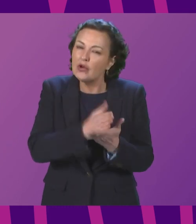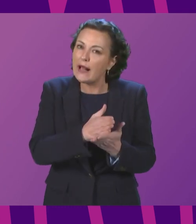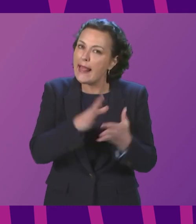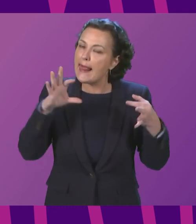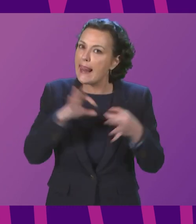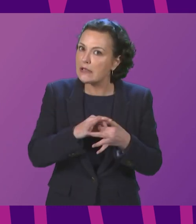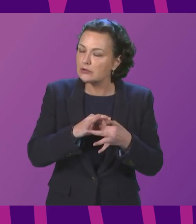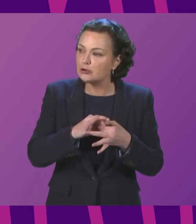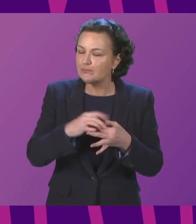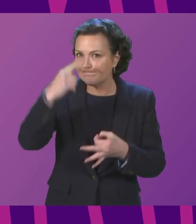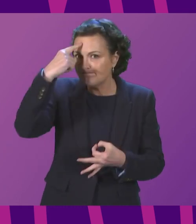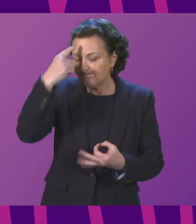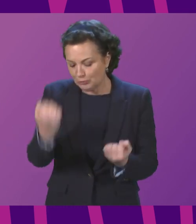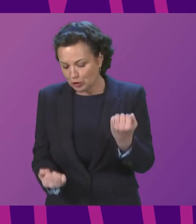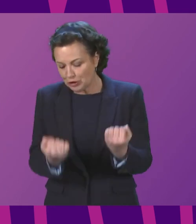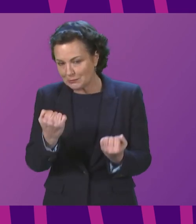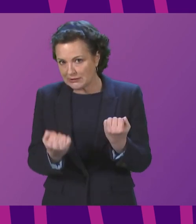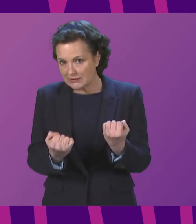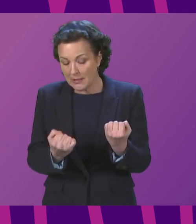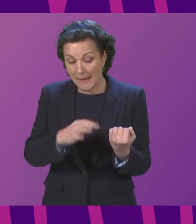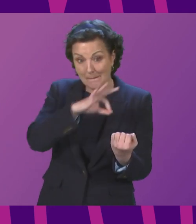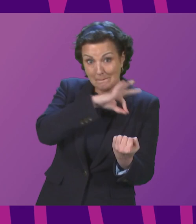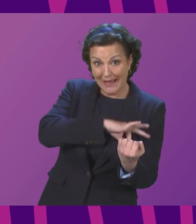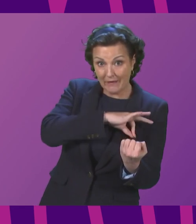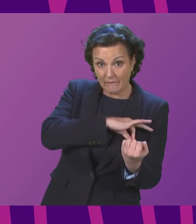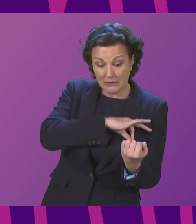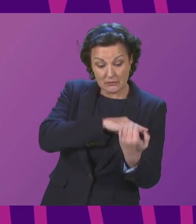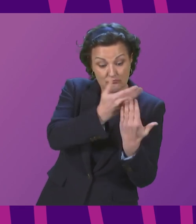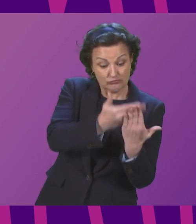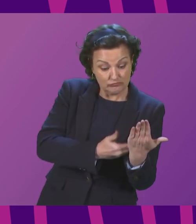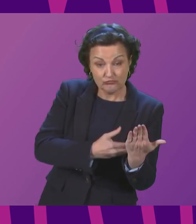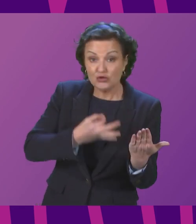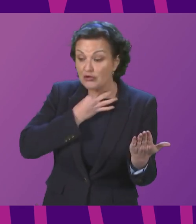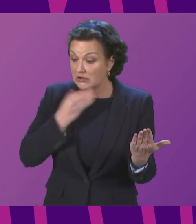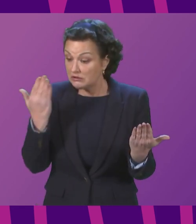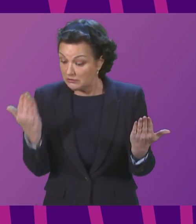and must be applied across different areas of society. I say in particular to businesses,